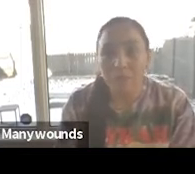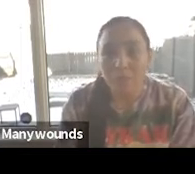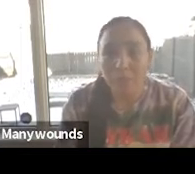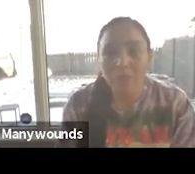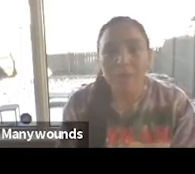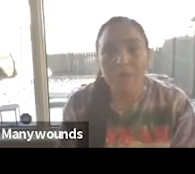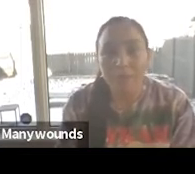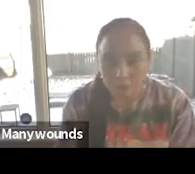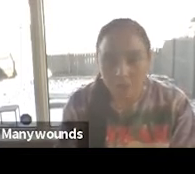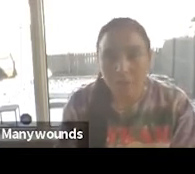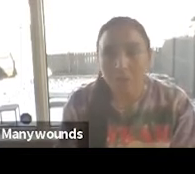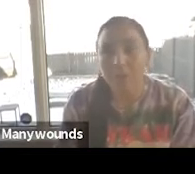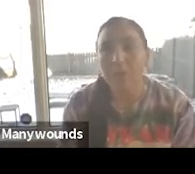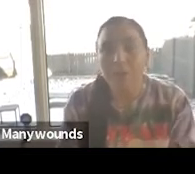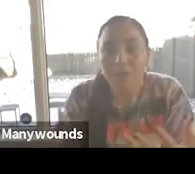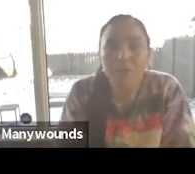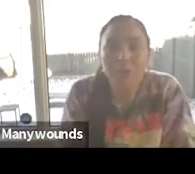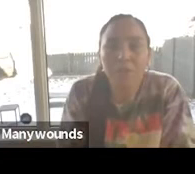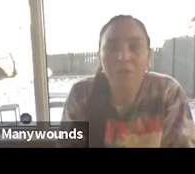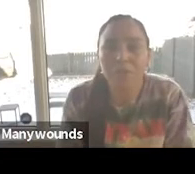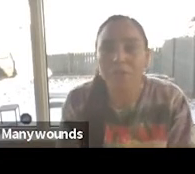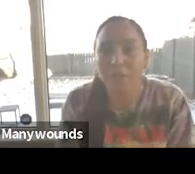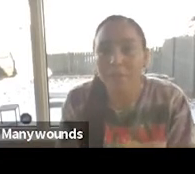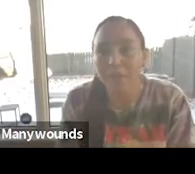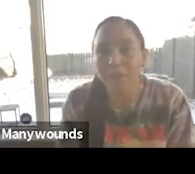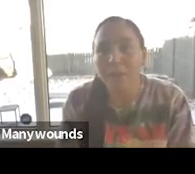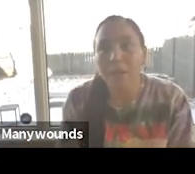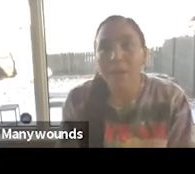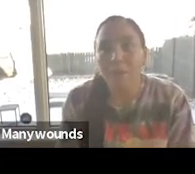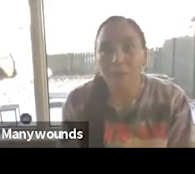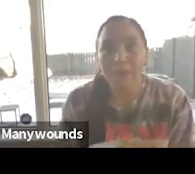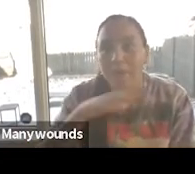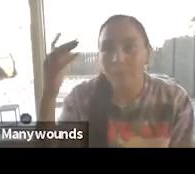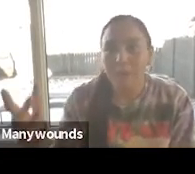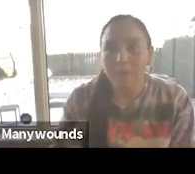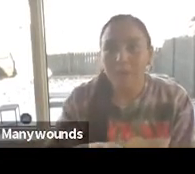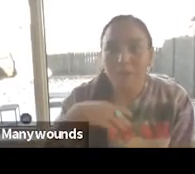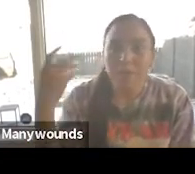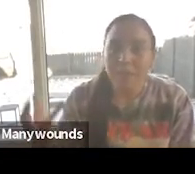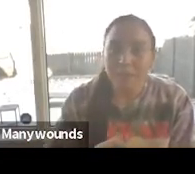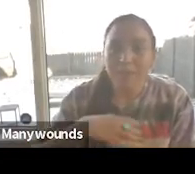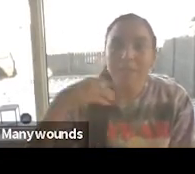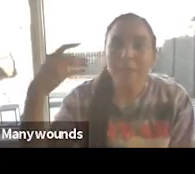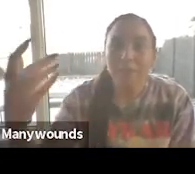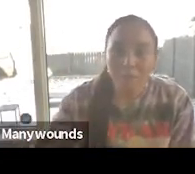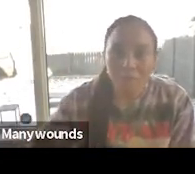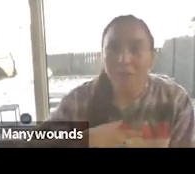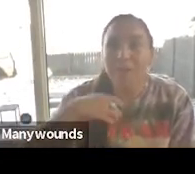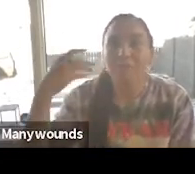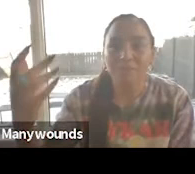corners. You know, the circular structure is very much a way that we view the seasons we view life,